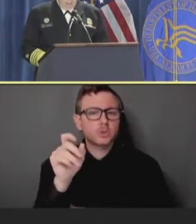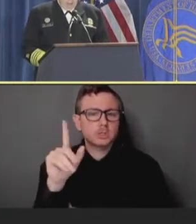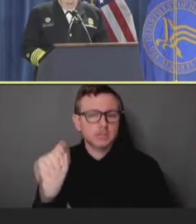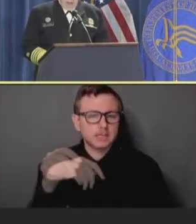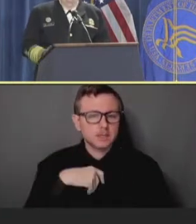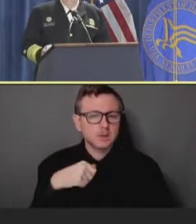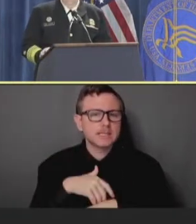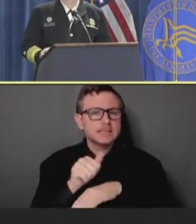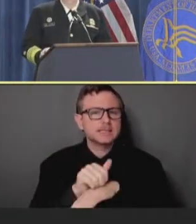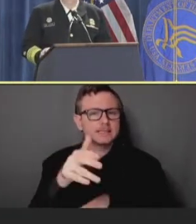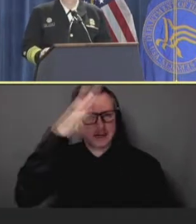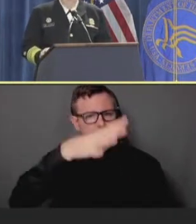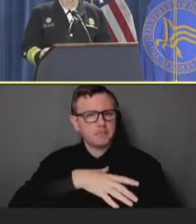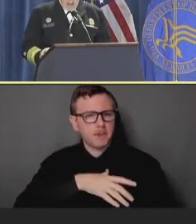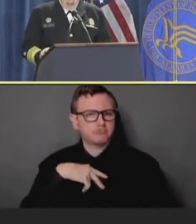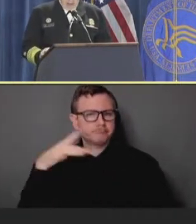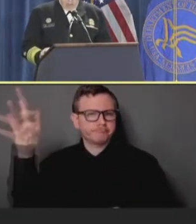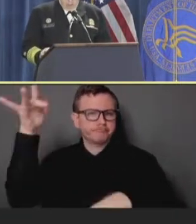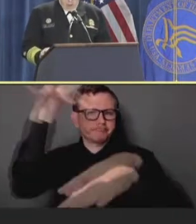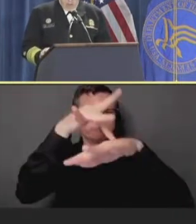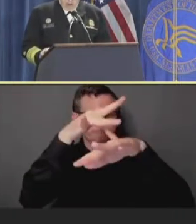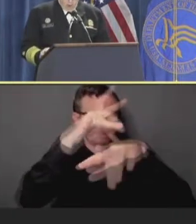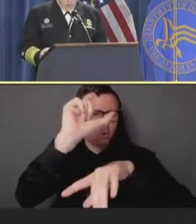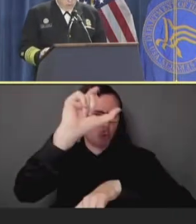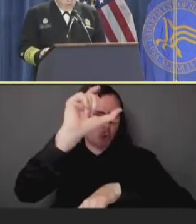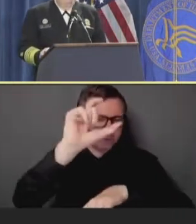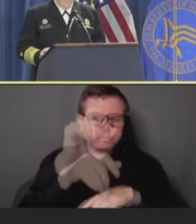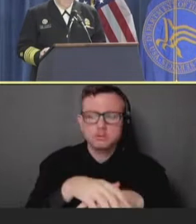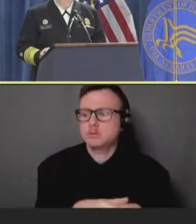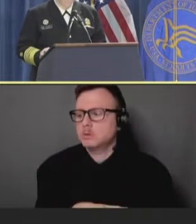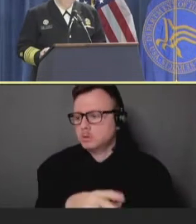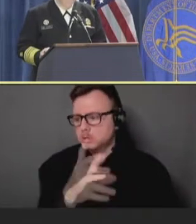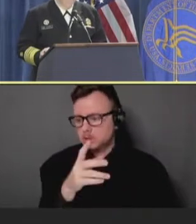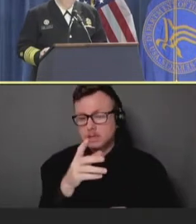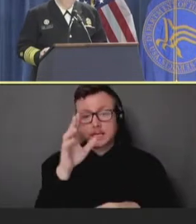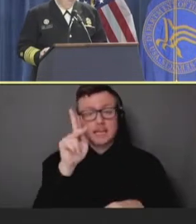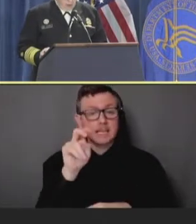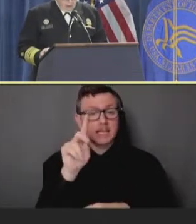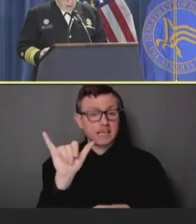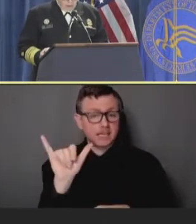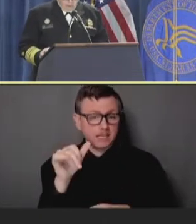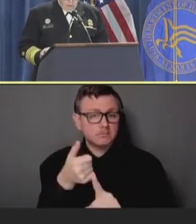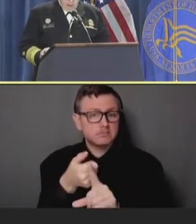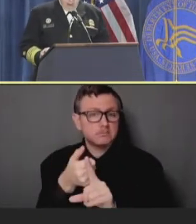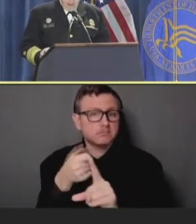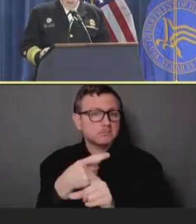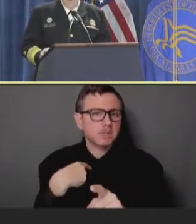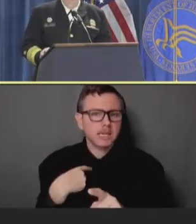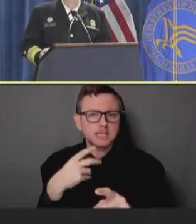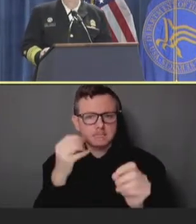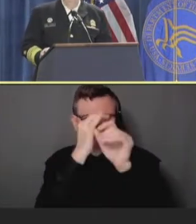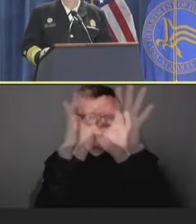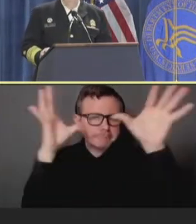In his memory, President Biden proposed his own bold vision for another American, quote-unquote,